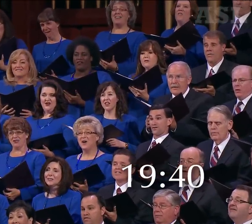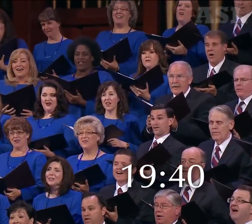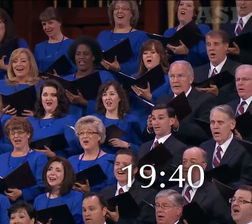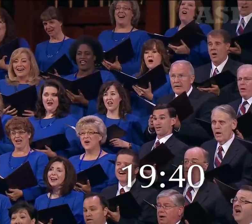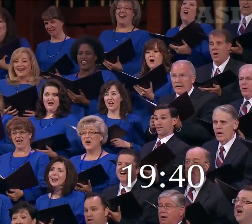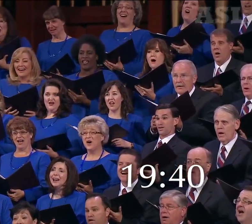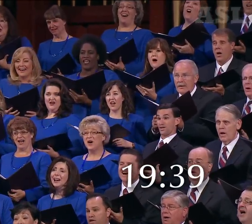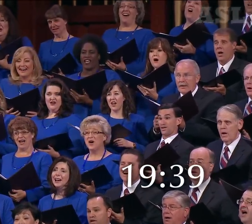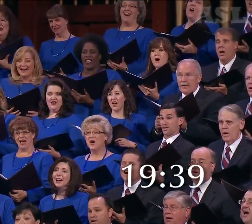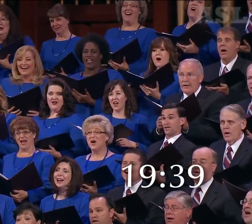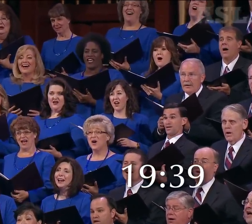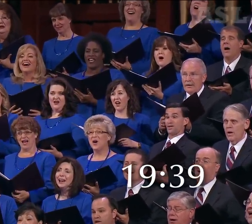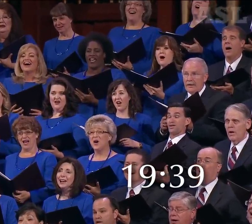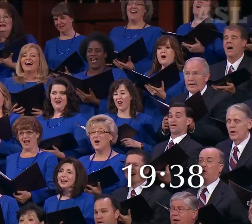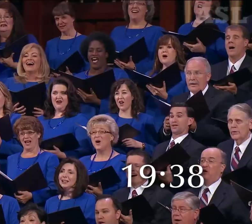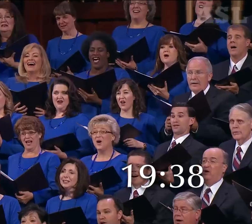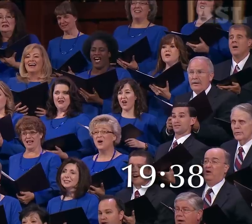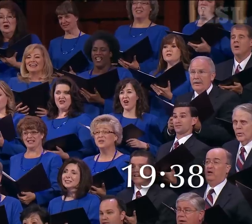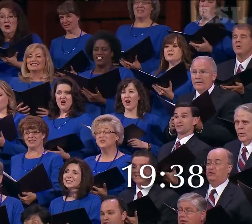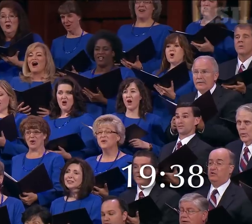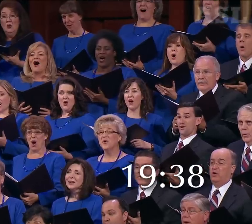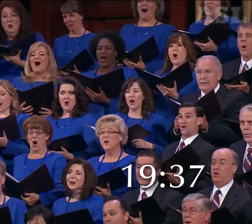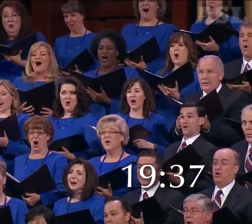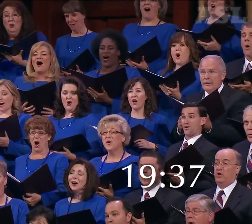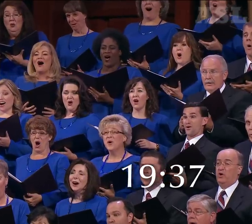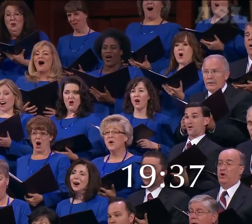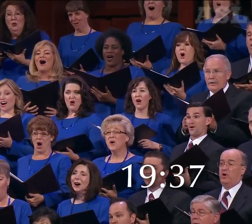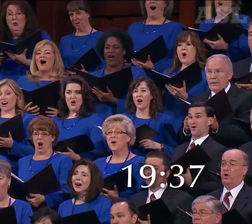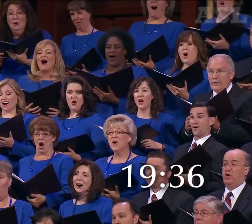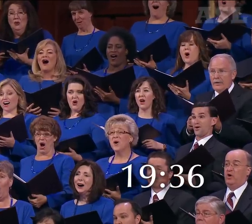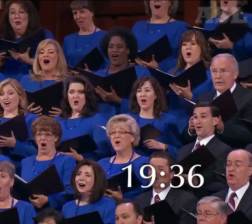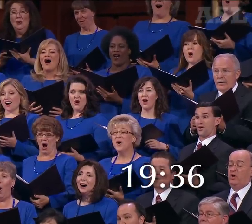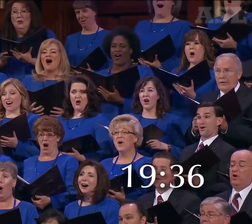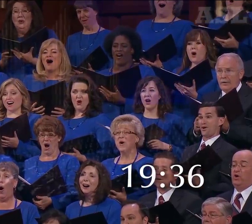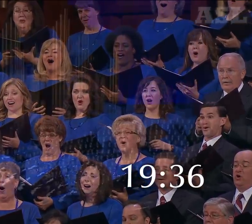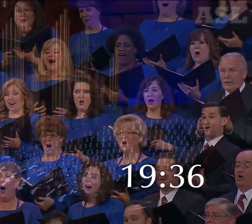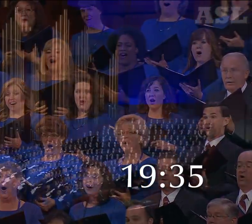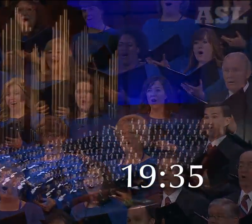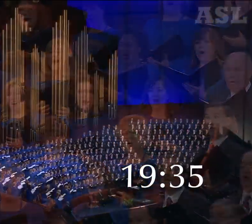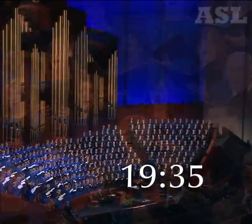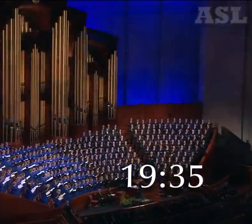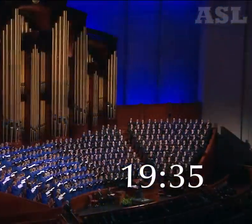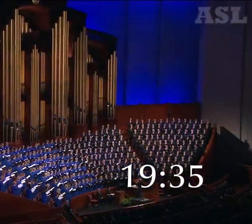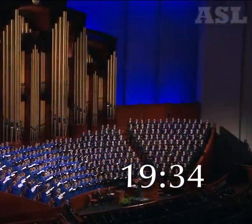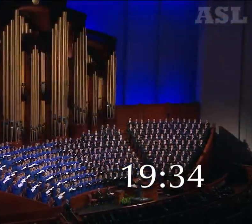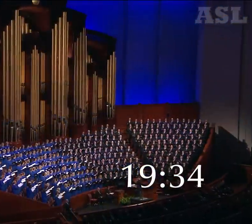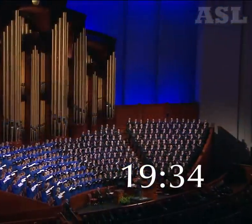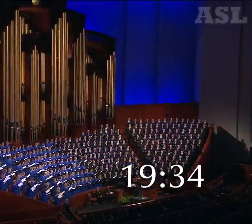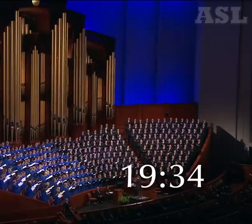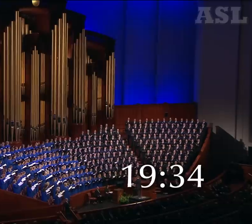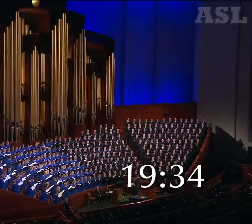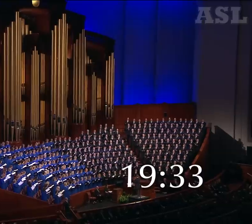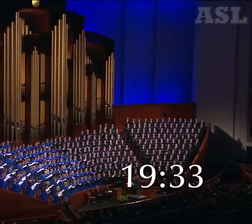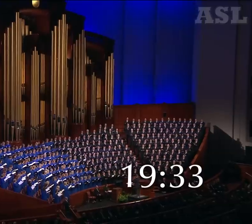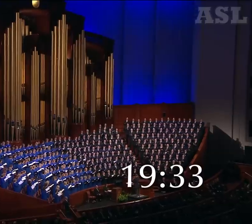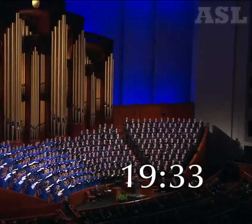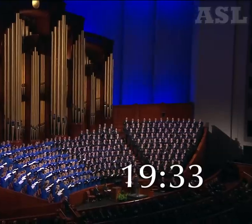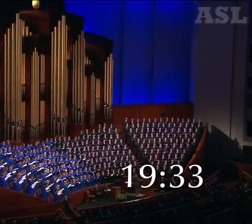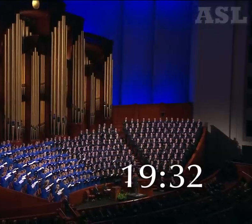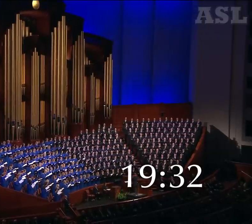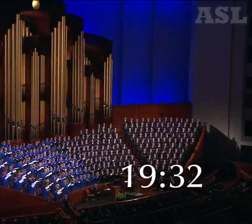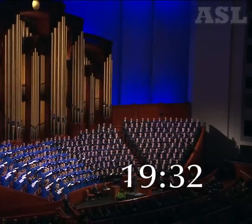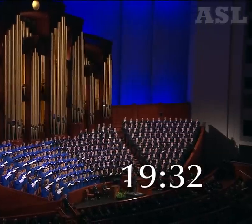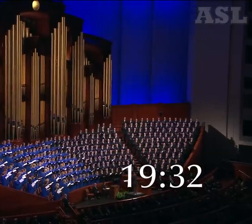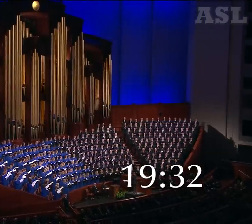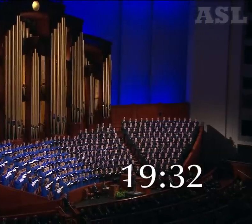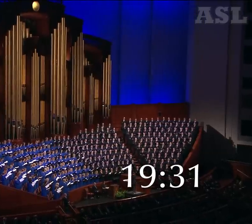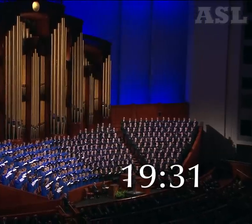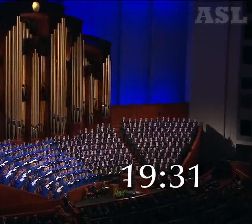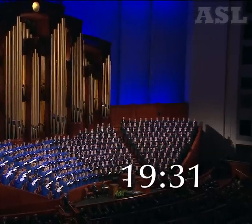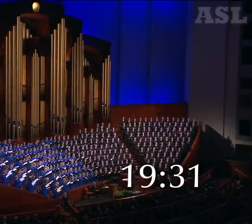CLOSED CAPTION CHANNEL